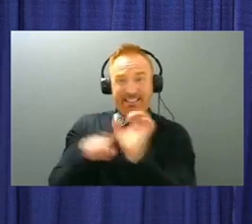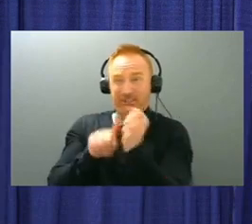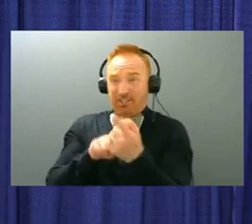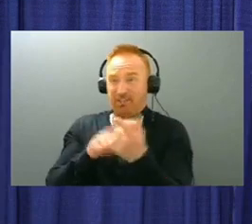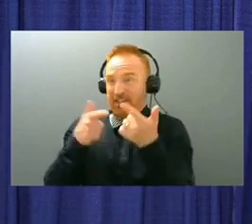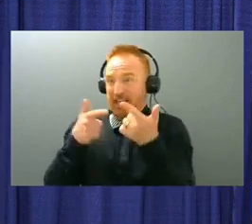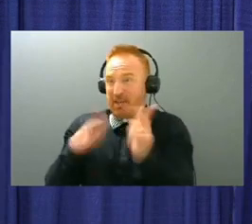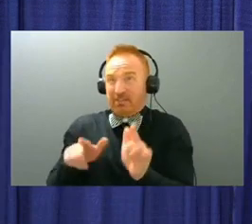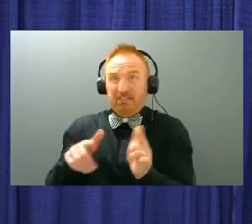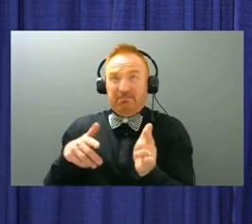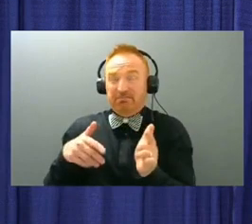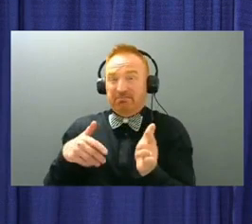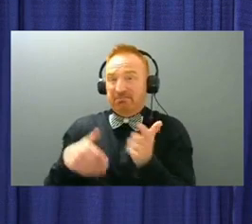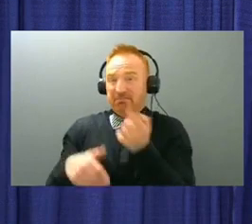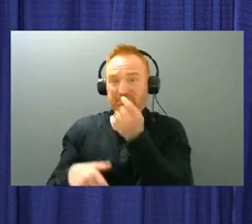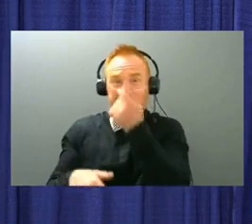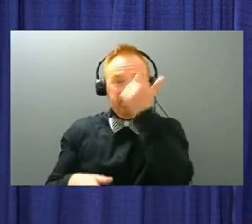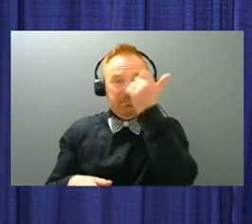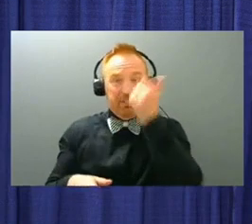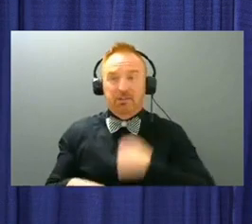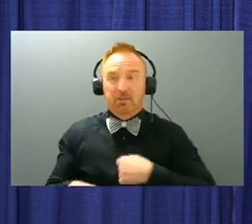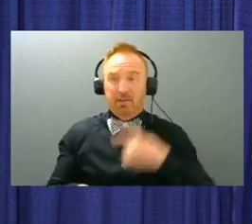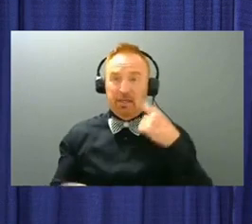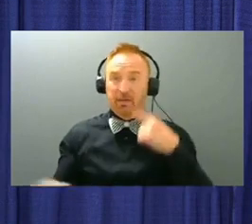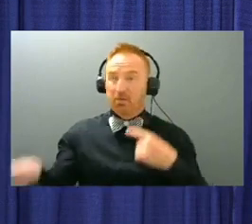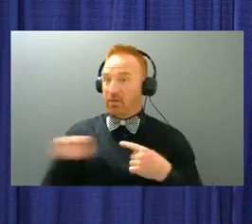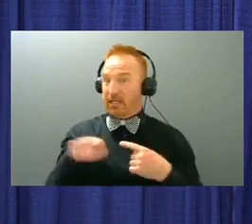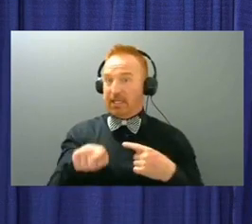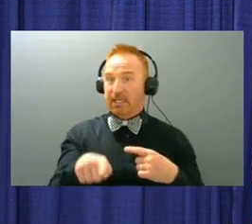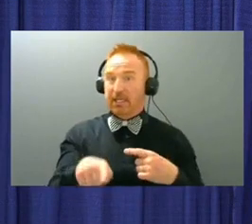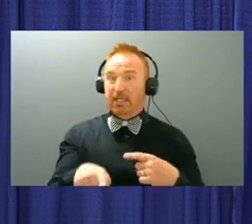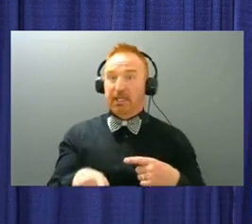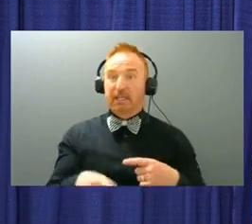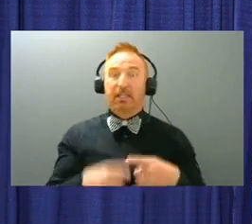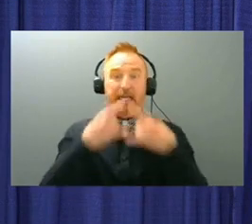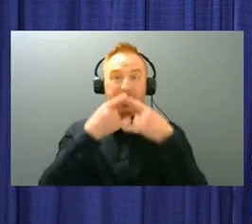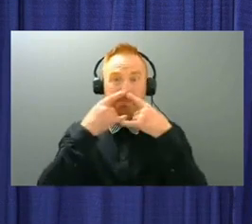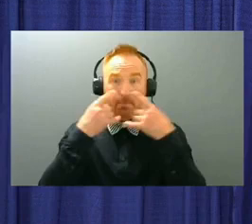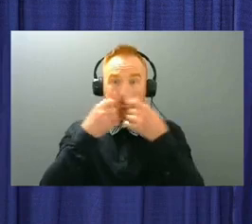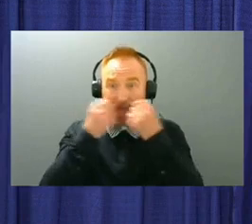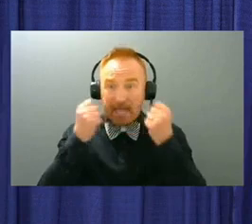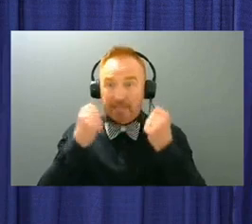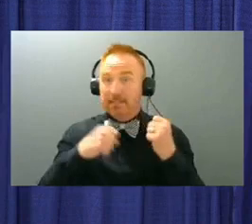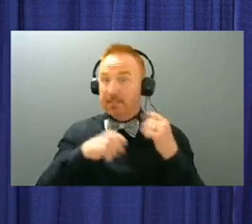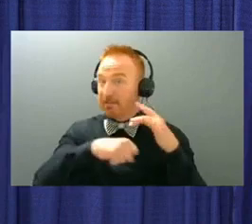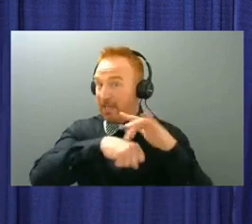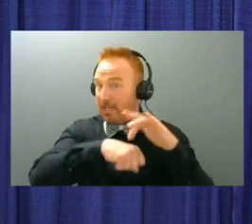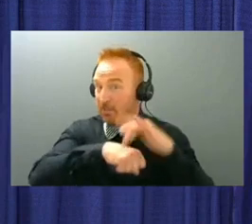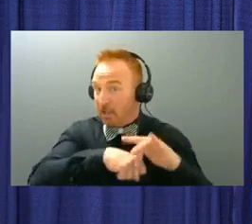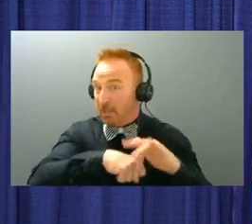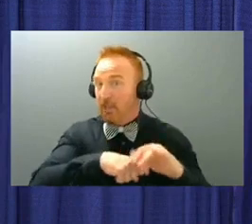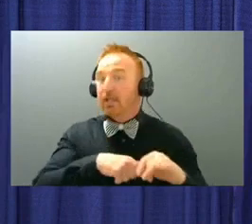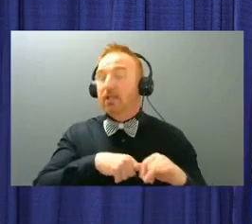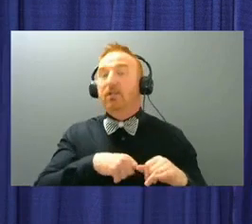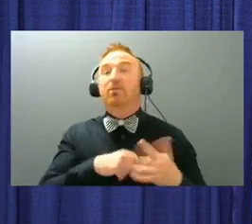territory. So I think the increasing familiarization with masks, having masks available,